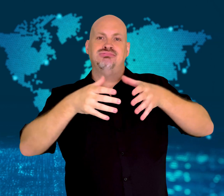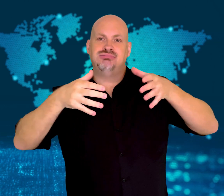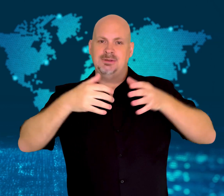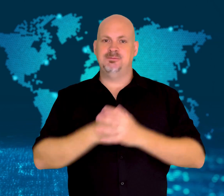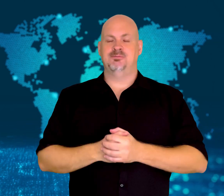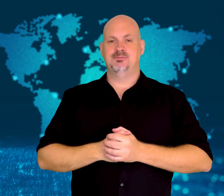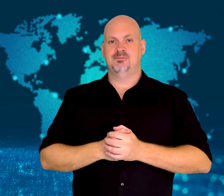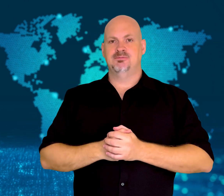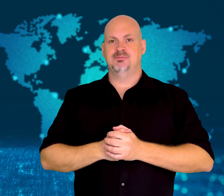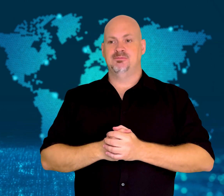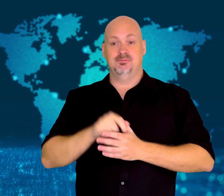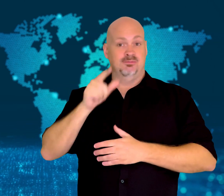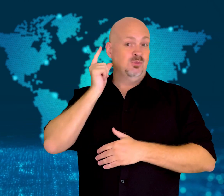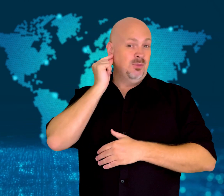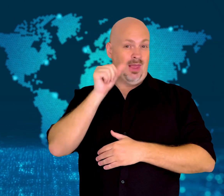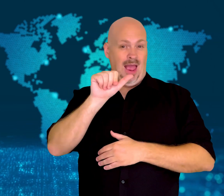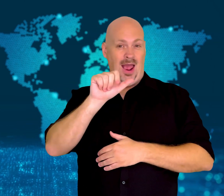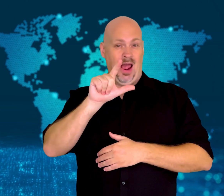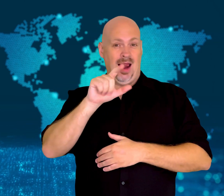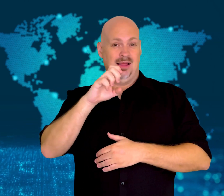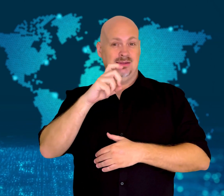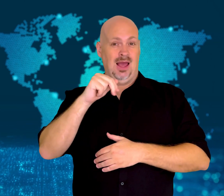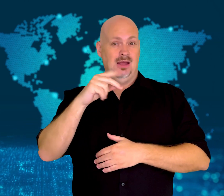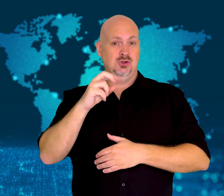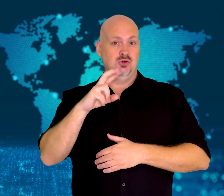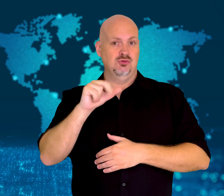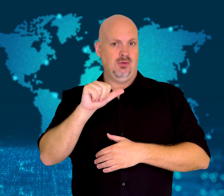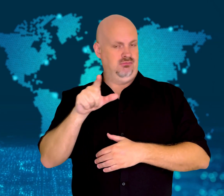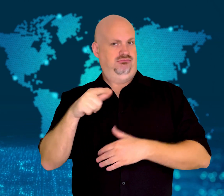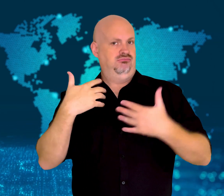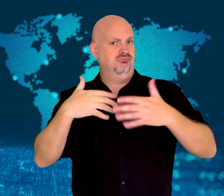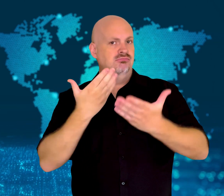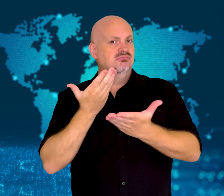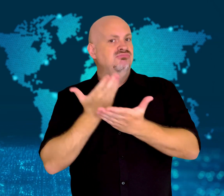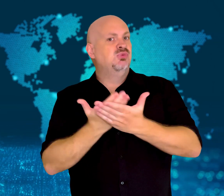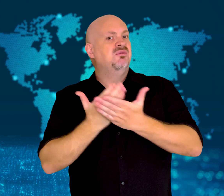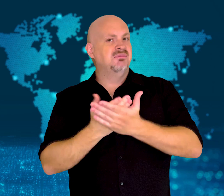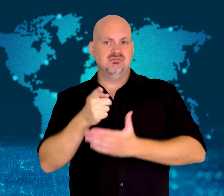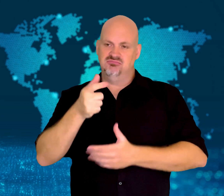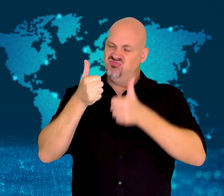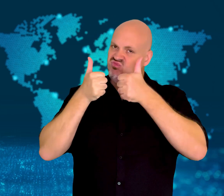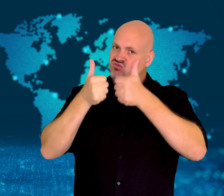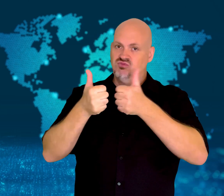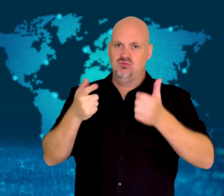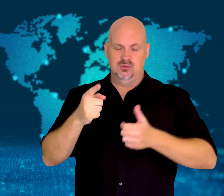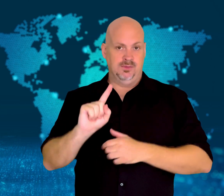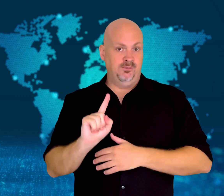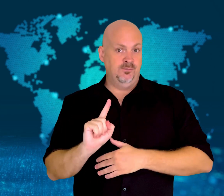Five more women later joined the patrol.